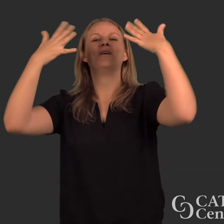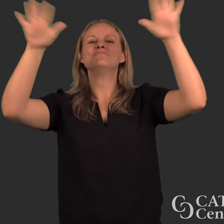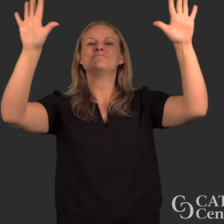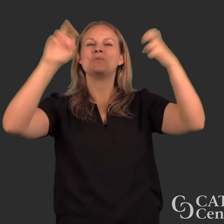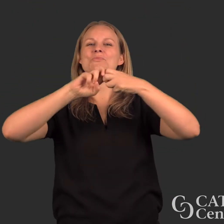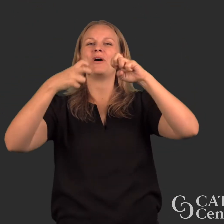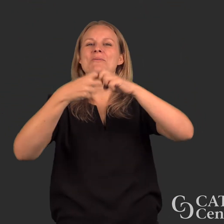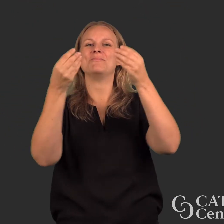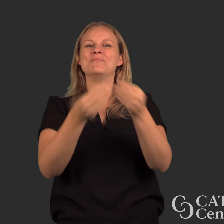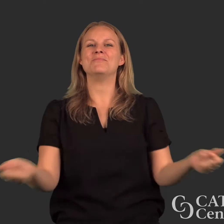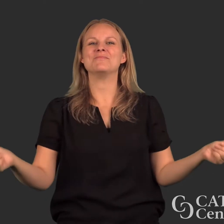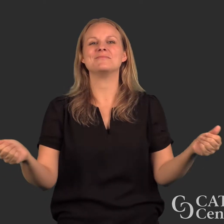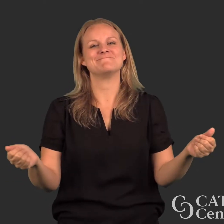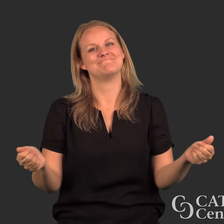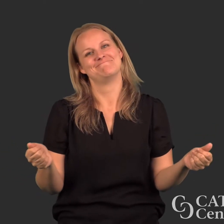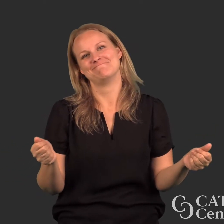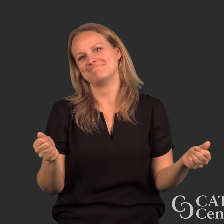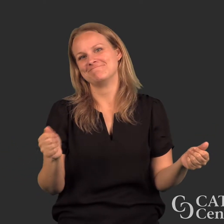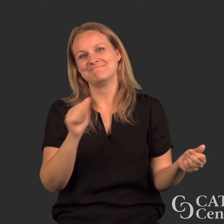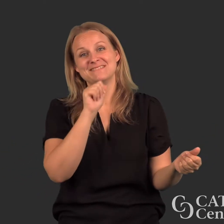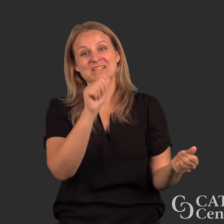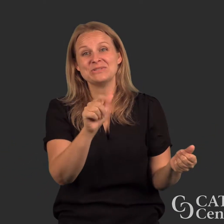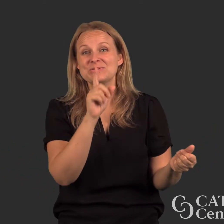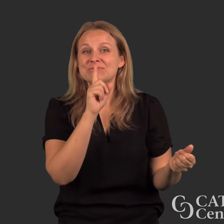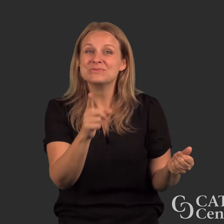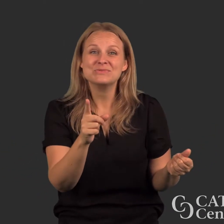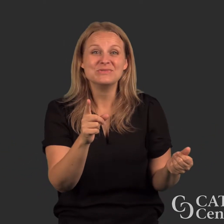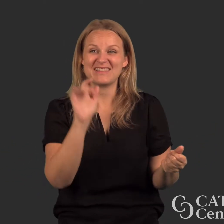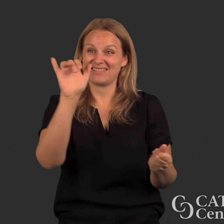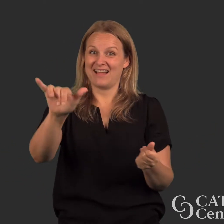is to punish the abuser by incarcerating them.